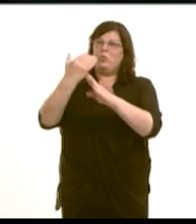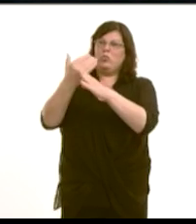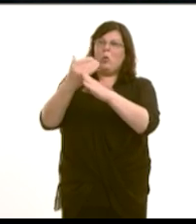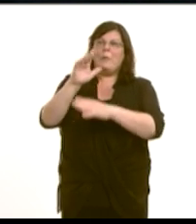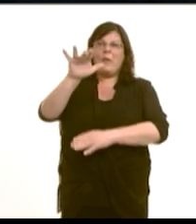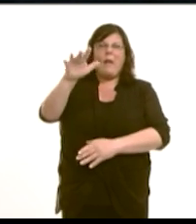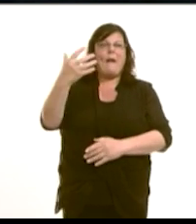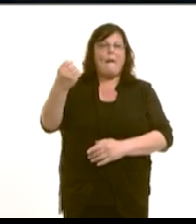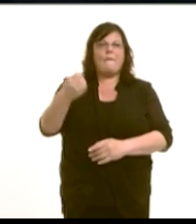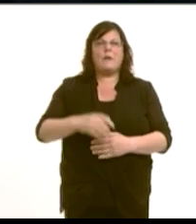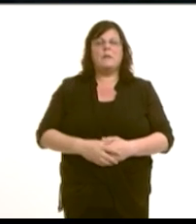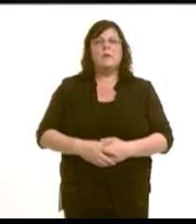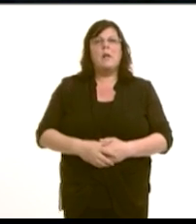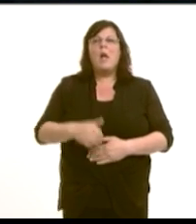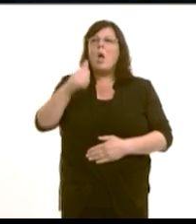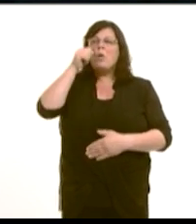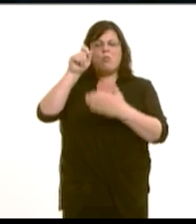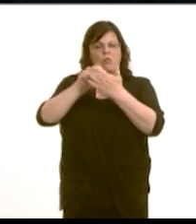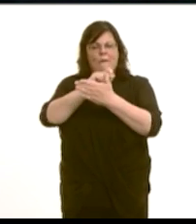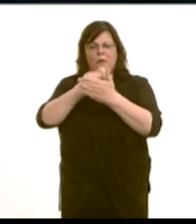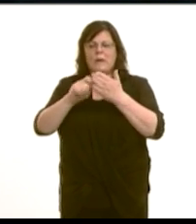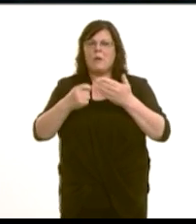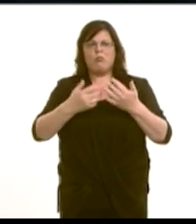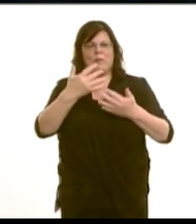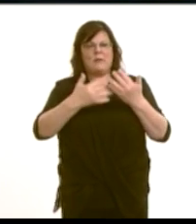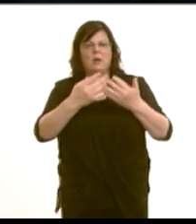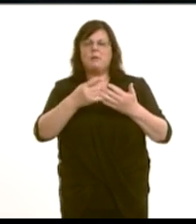I know in a statement after the referendum result they did say that they are really looking